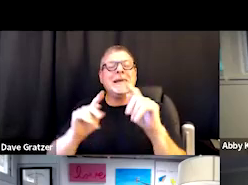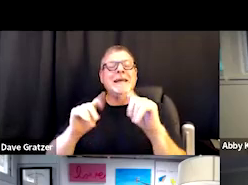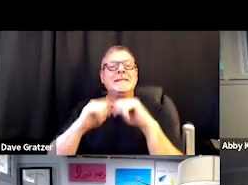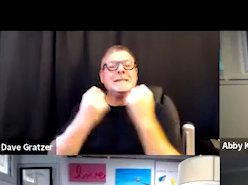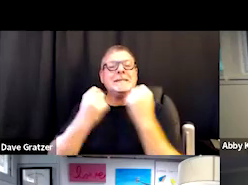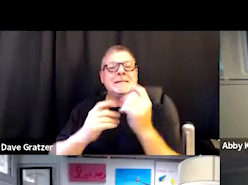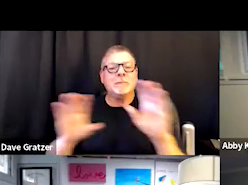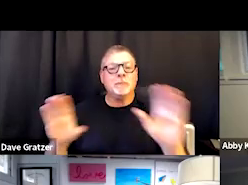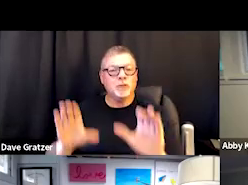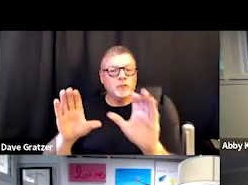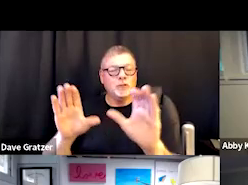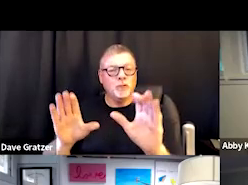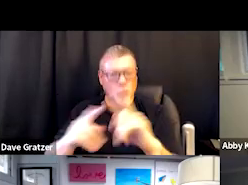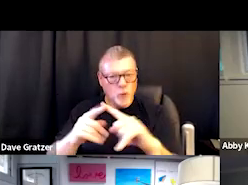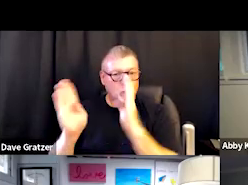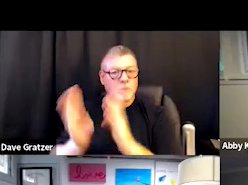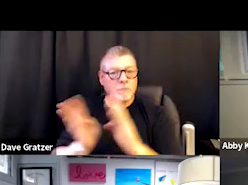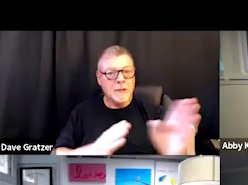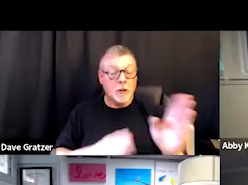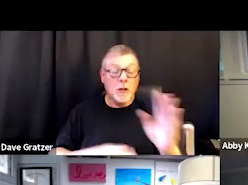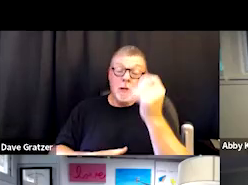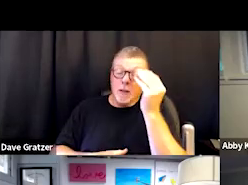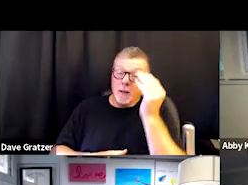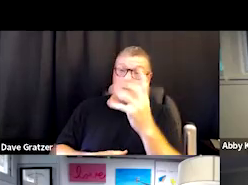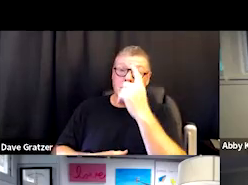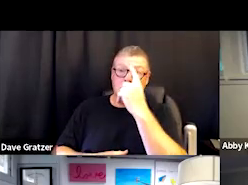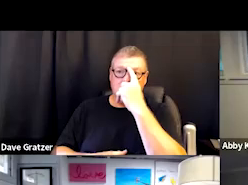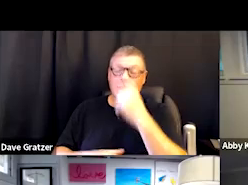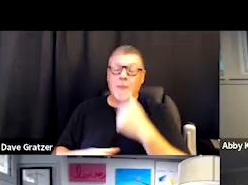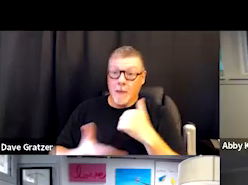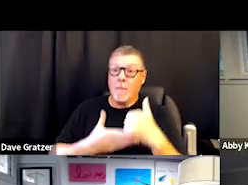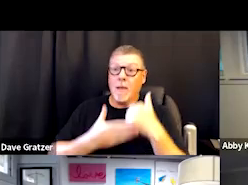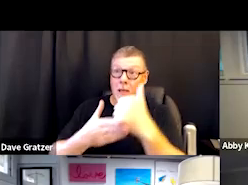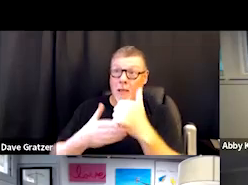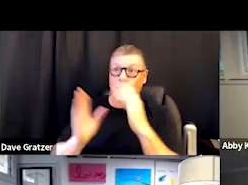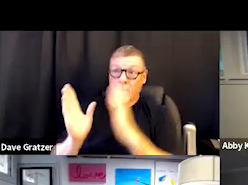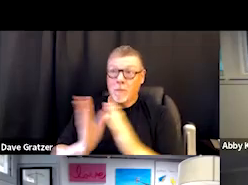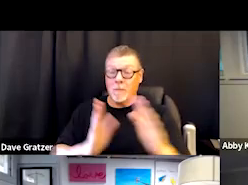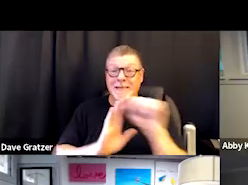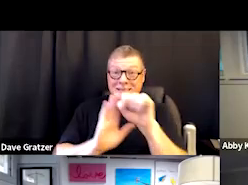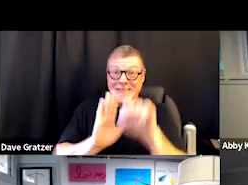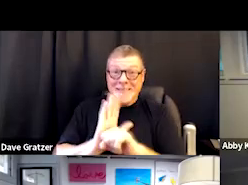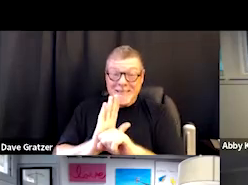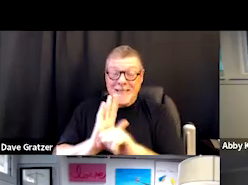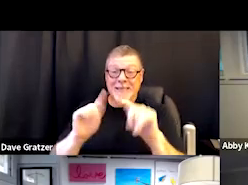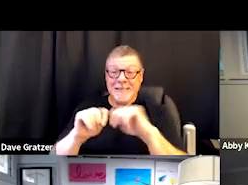And I know that we at the SOAR TA Center as liaisons have been helping to prepare our state team leads and our local leads,